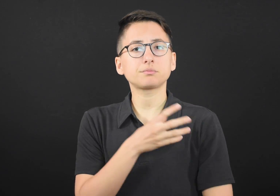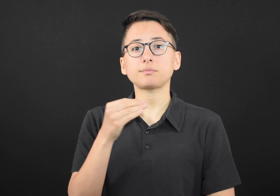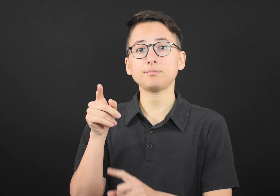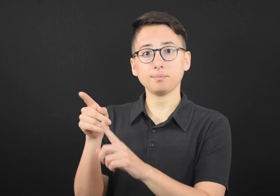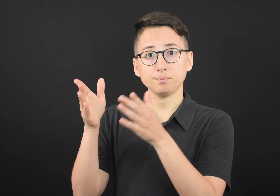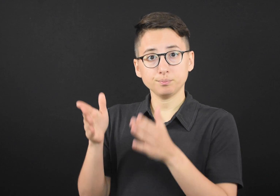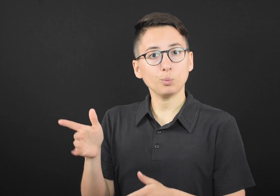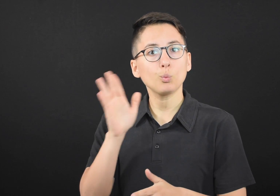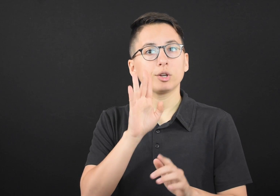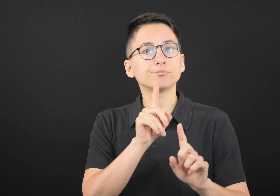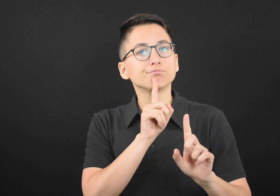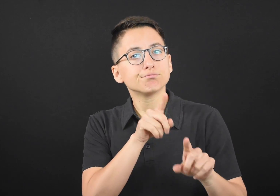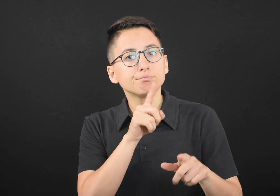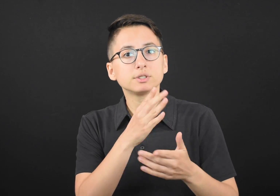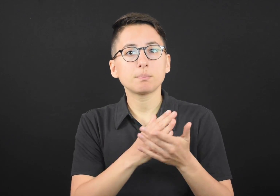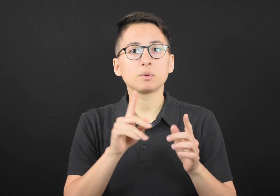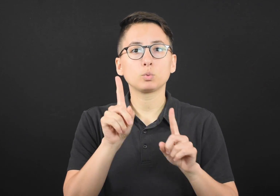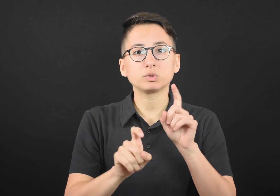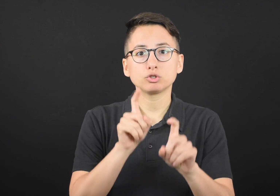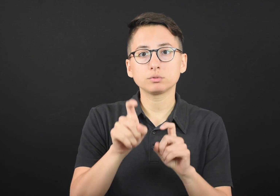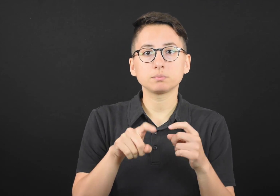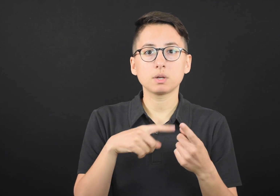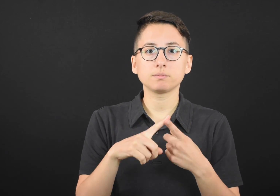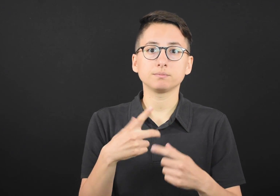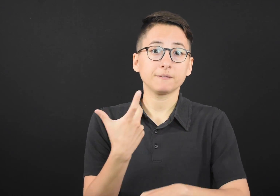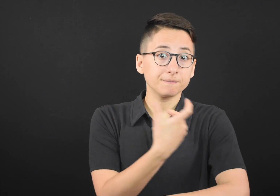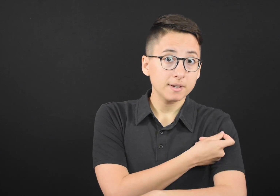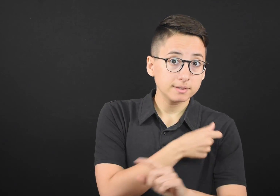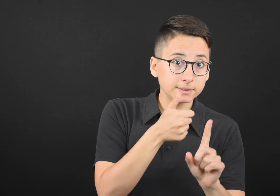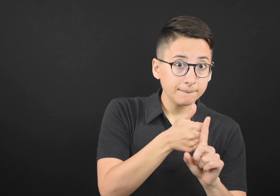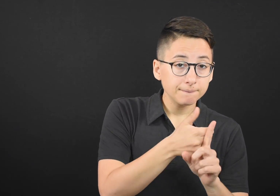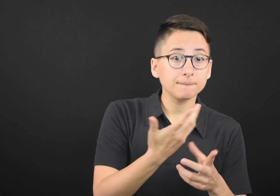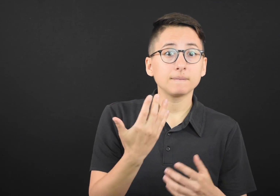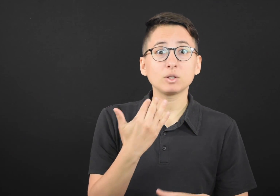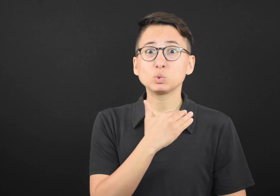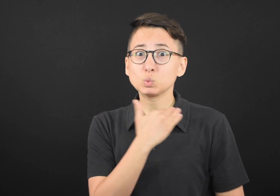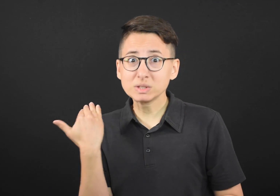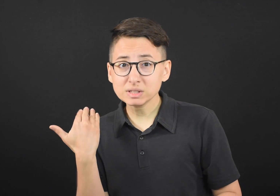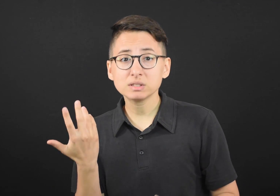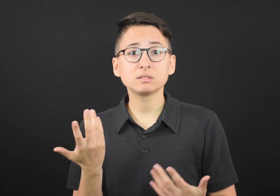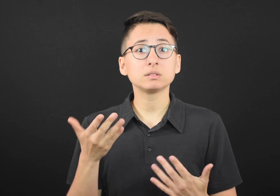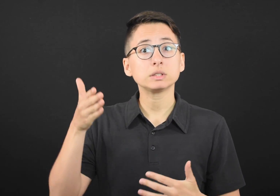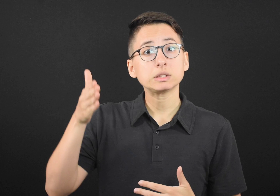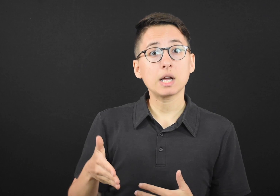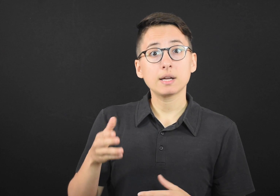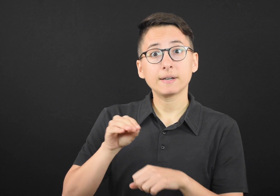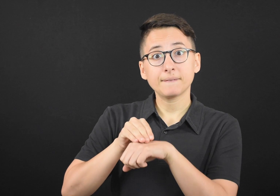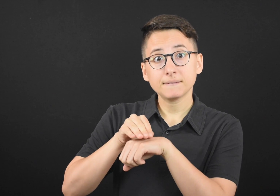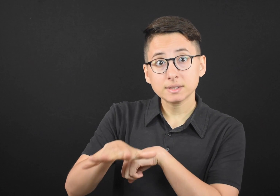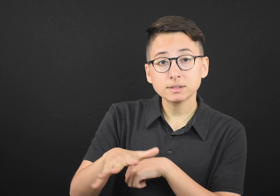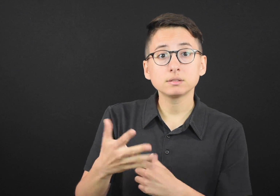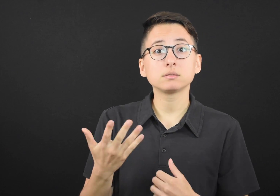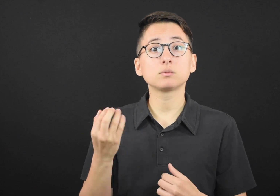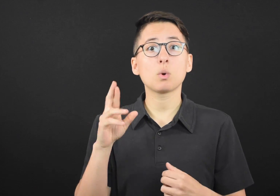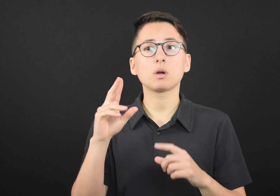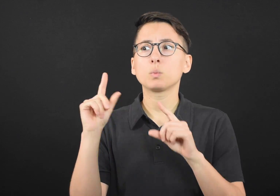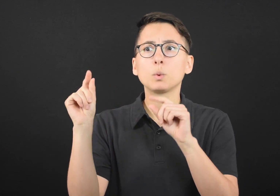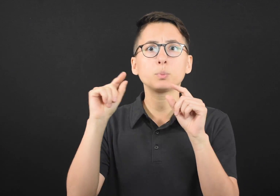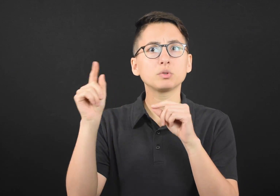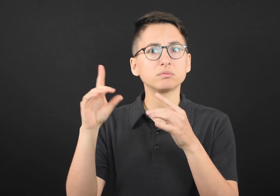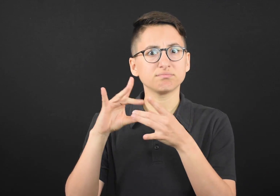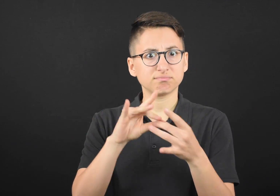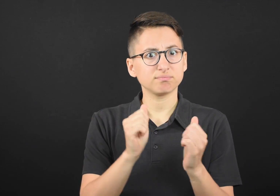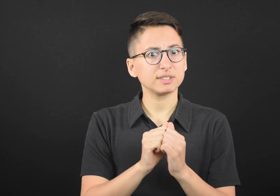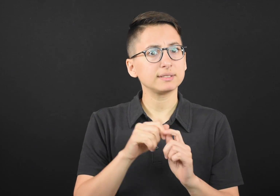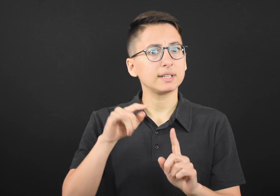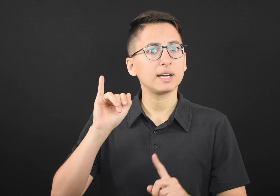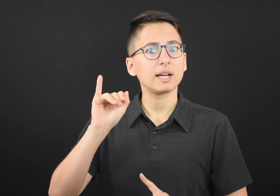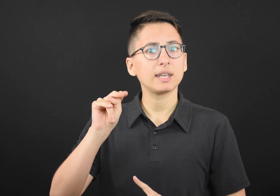about the vaccine’s risks, side effects and rumored link to infertility.